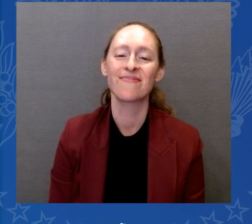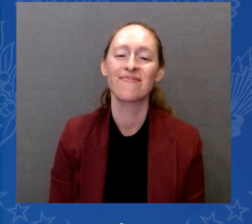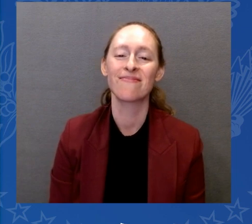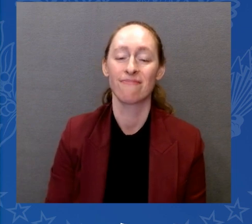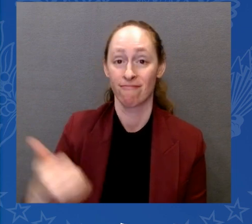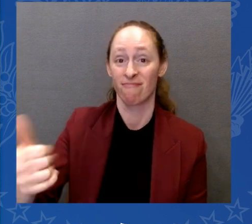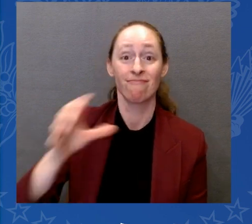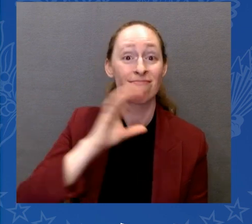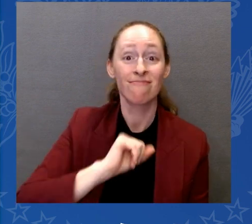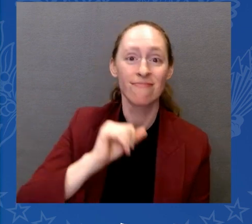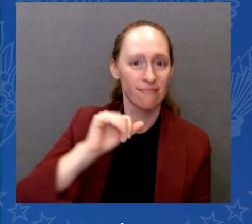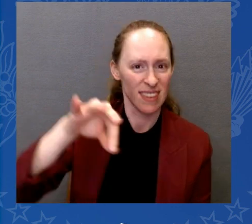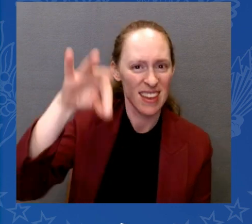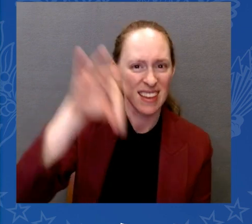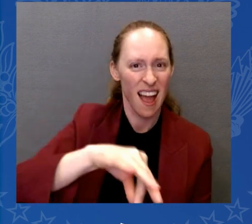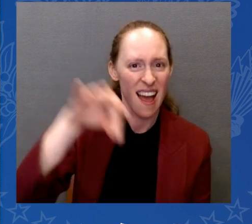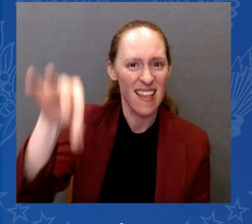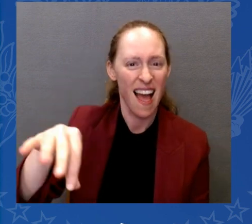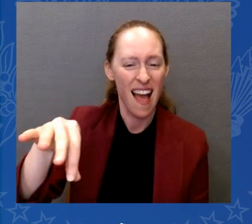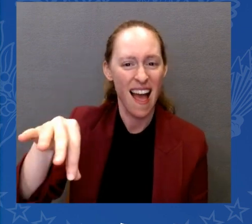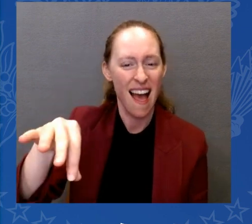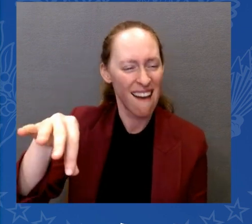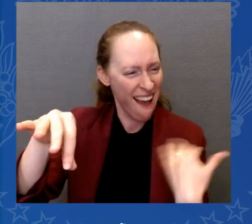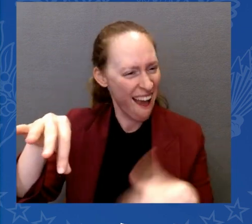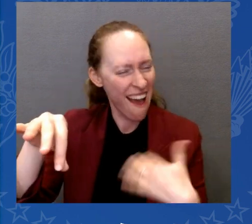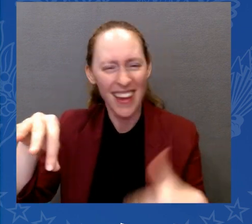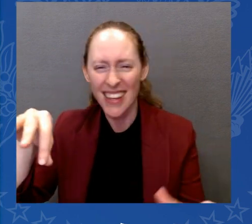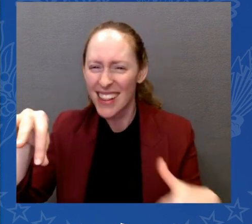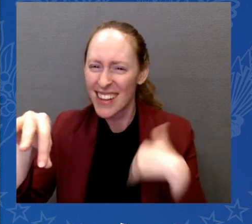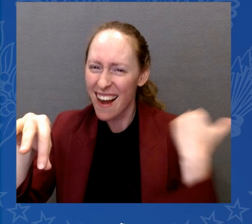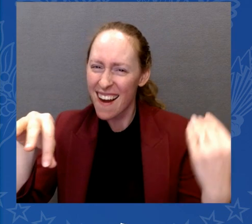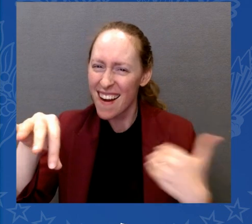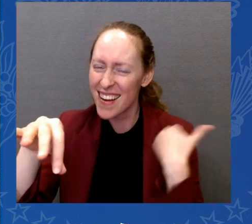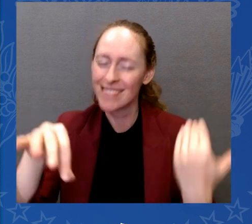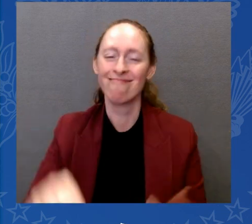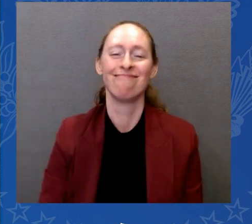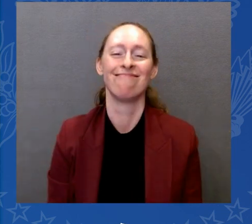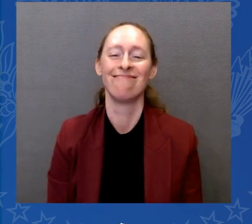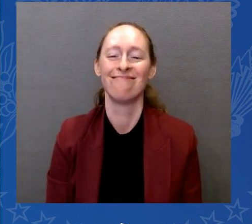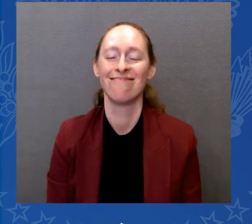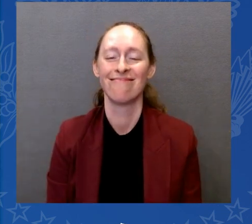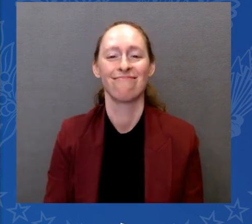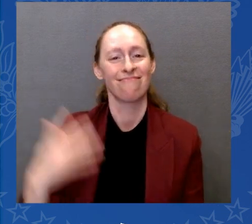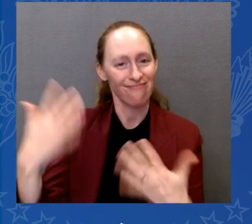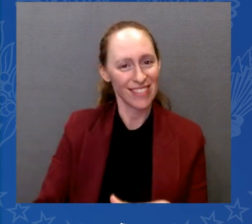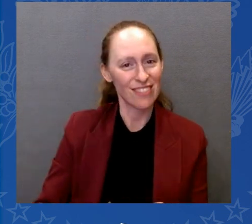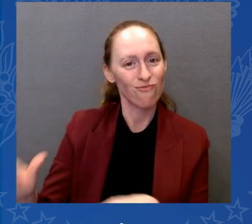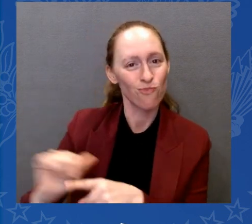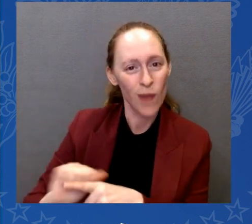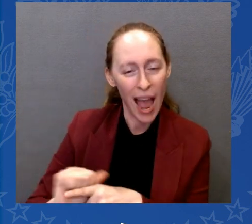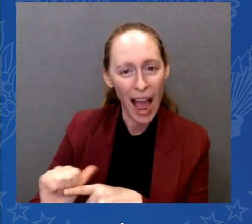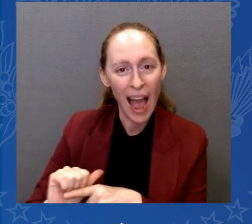Just a few years ago, he came back here to Colorado to be with his family. Robert, thank you for your service.